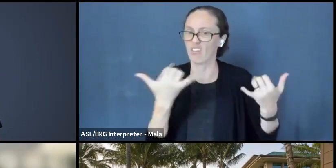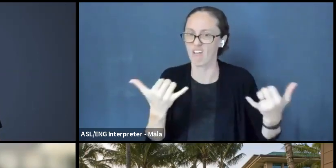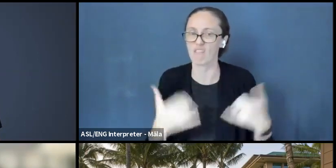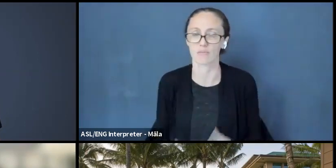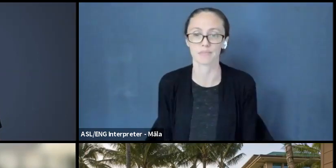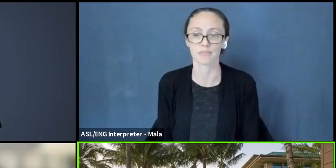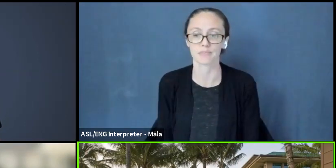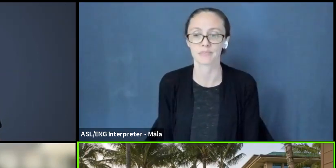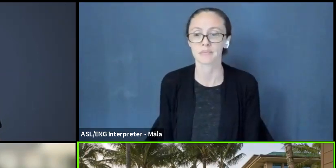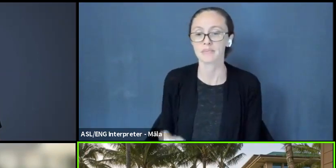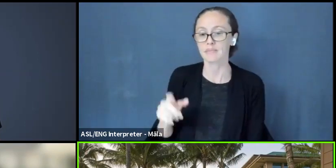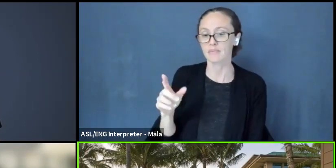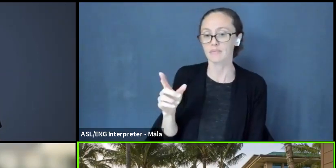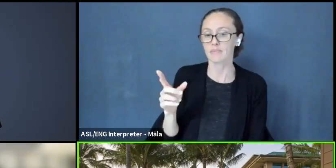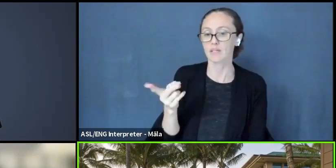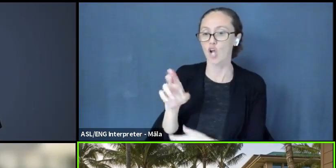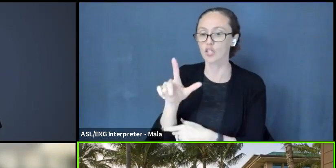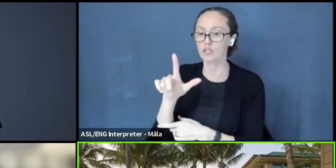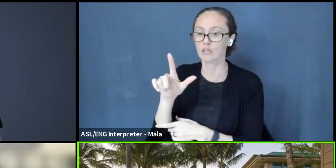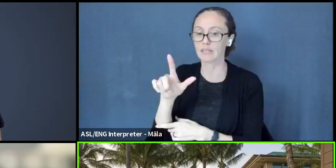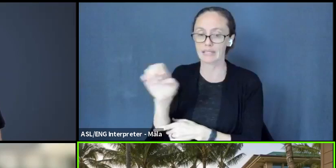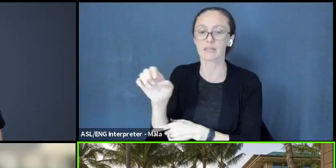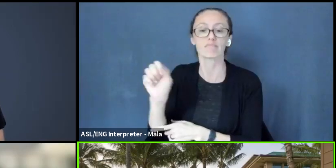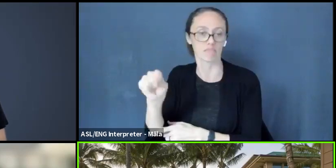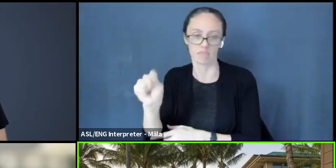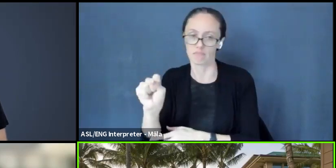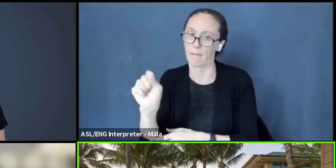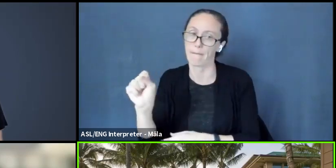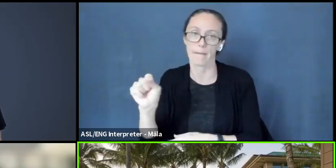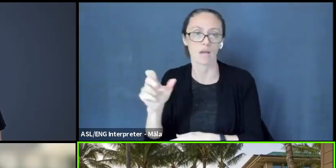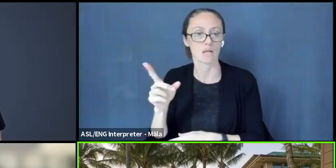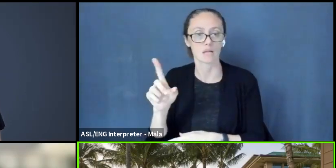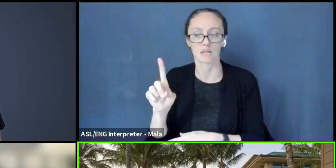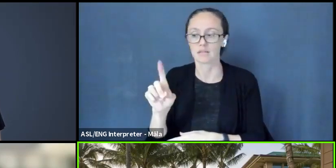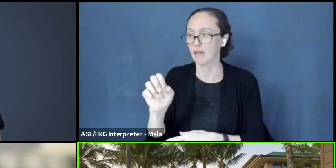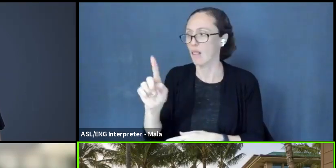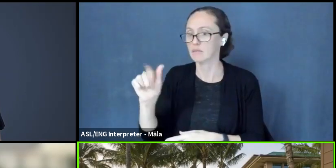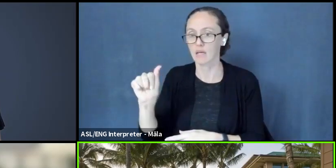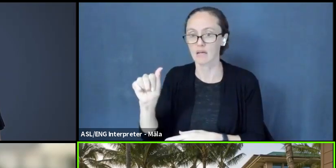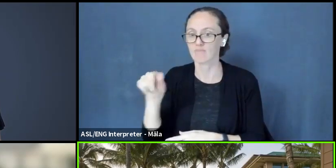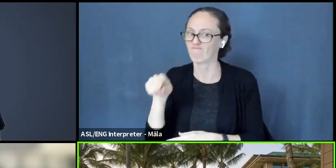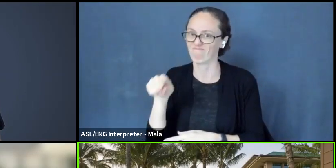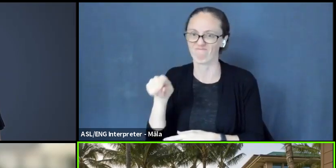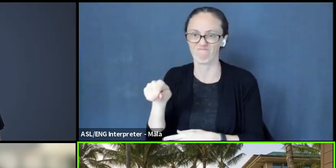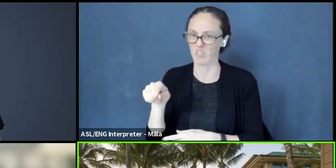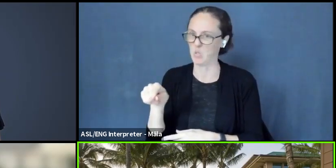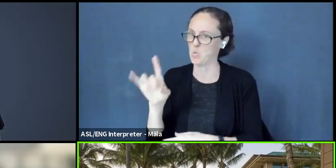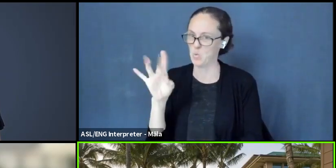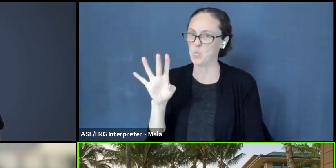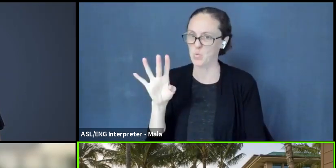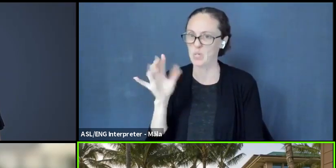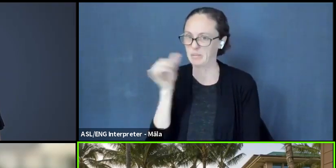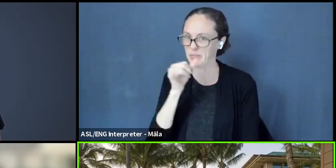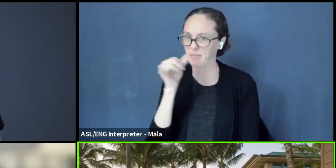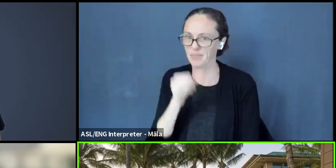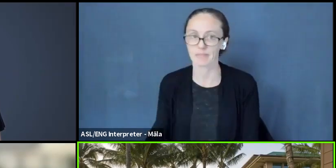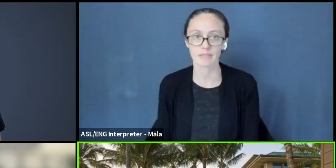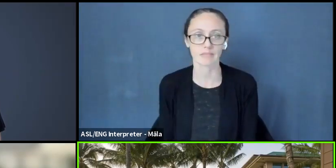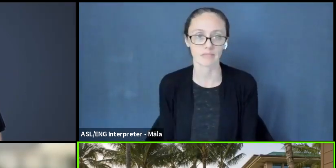Thank you. Delta variant is really not a good player.